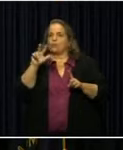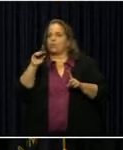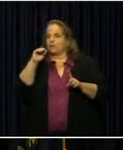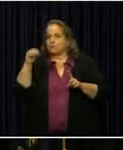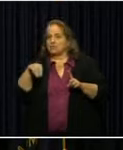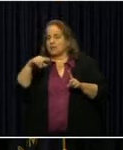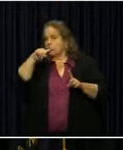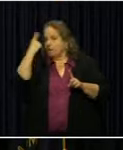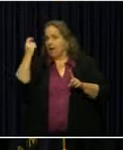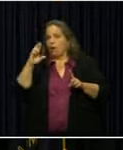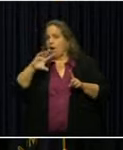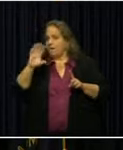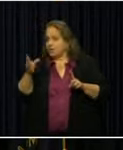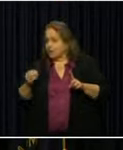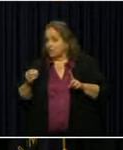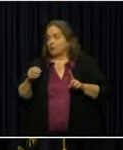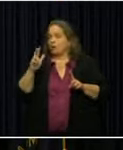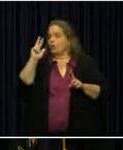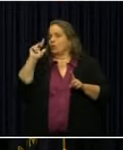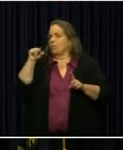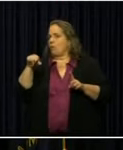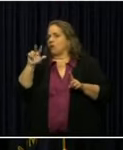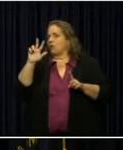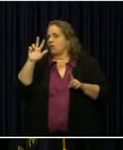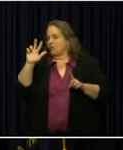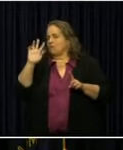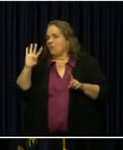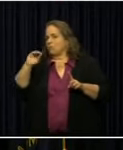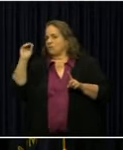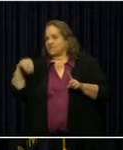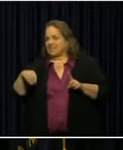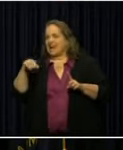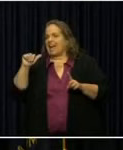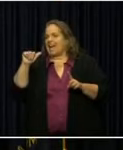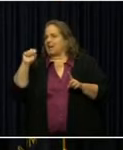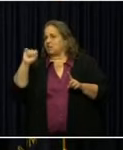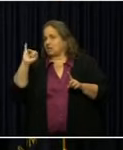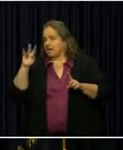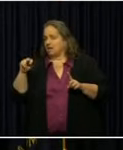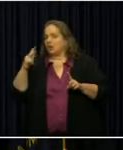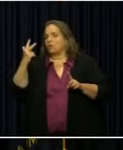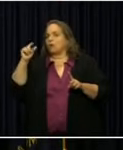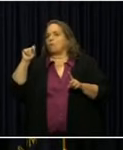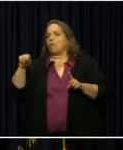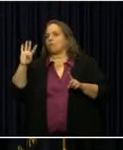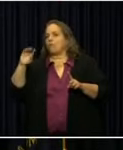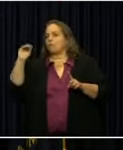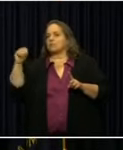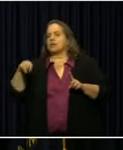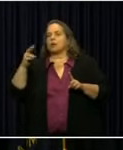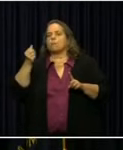TALK ABOUT. LET'S START WITH WESTERN STATE HOSPITAL. THE BEST NEWS THERE IS THE NUMBERS ARE THE SAME AS